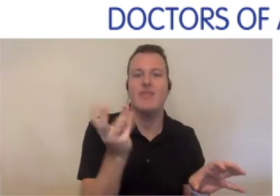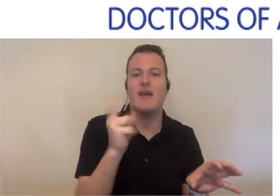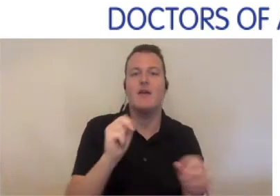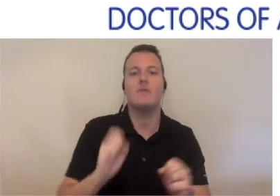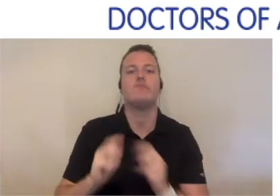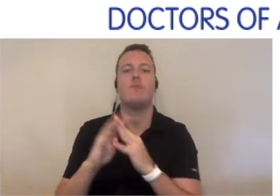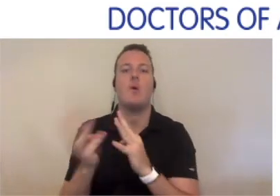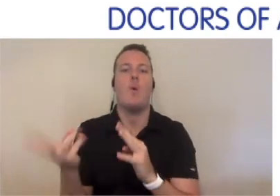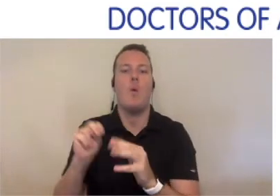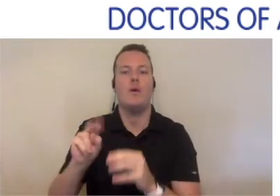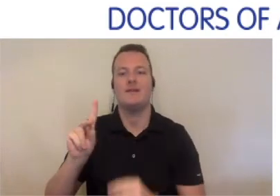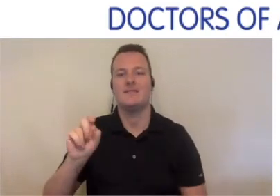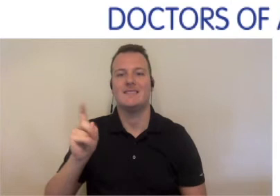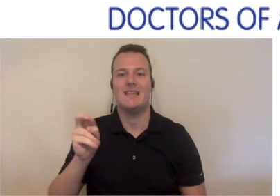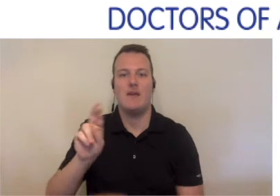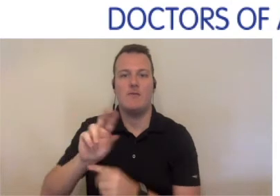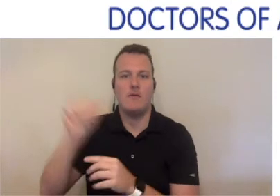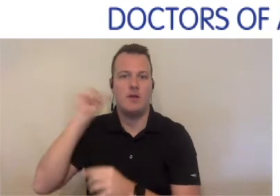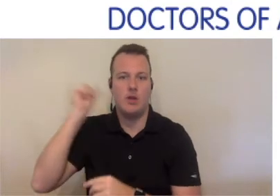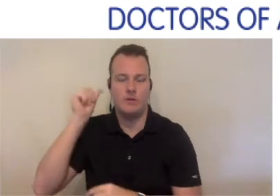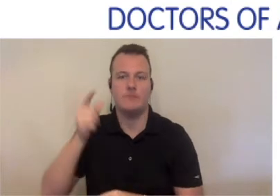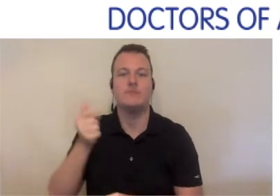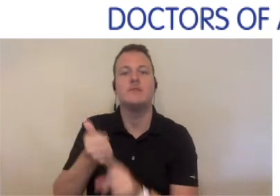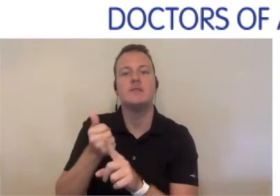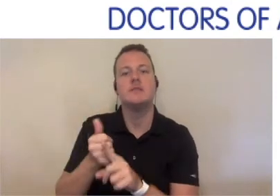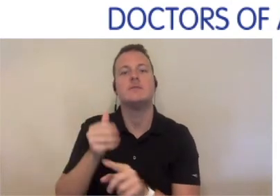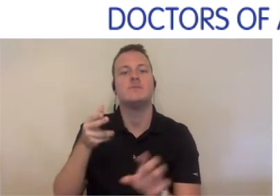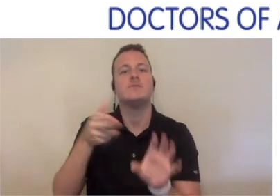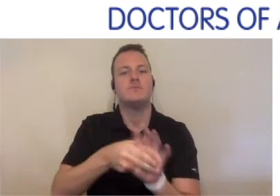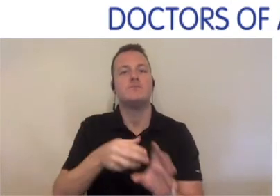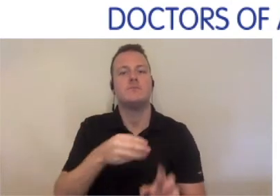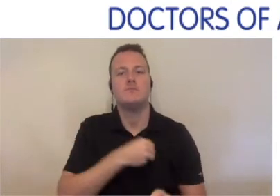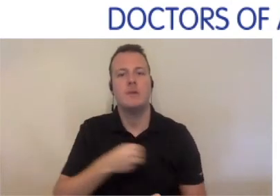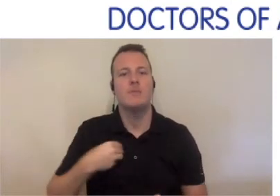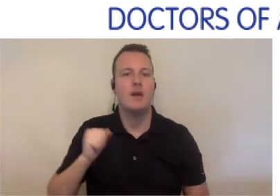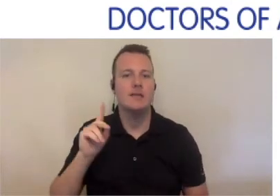Dr. Spoor is a past president of ADA and serves on multiple committees. She's the